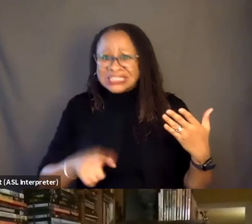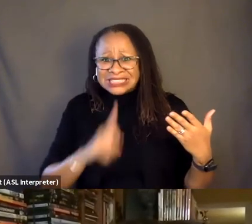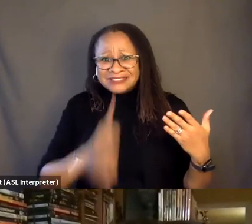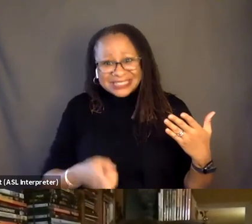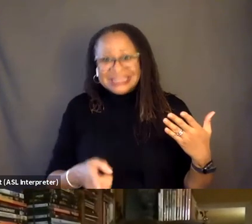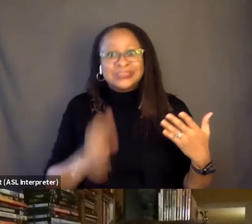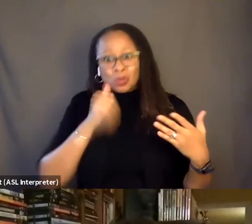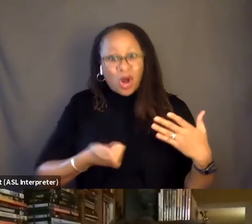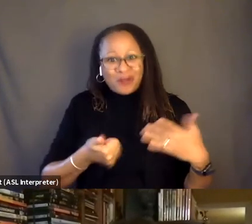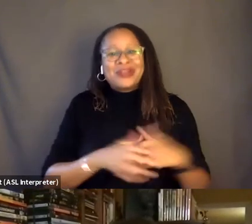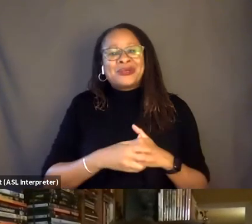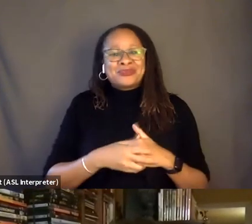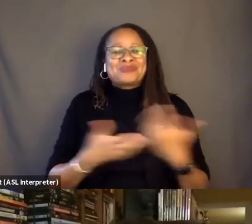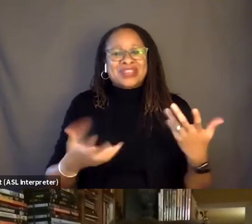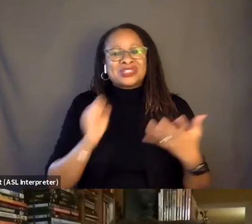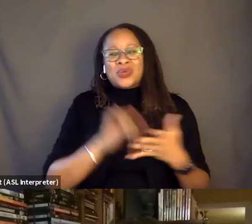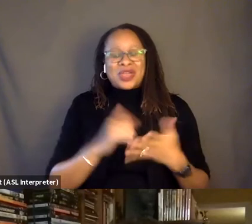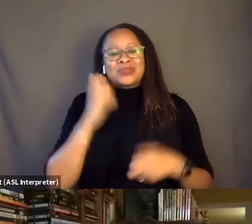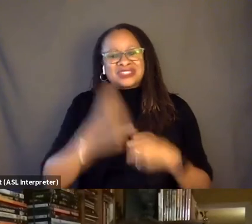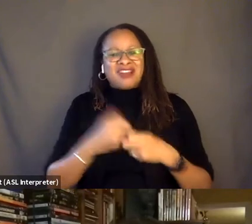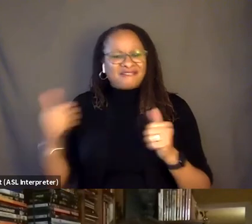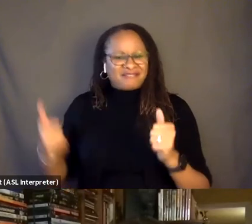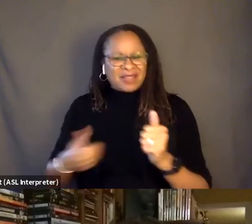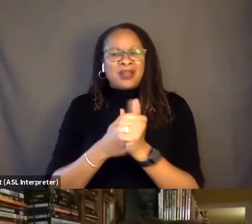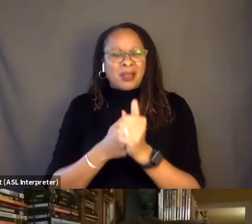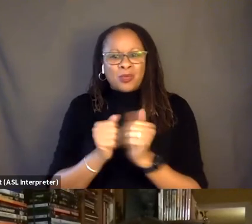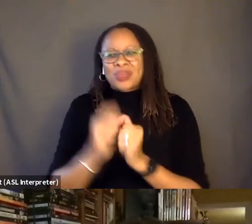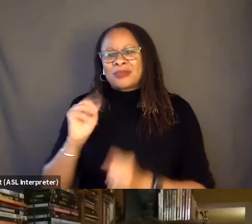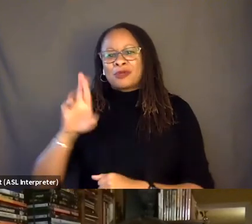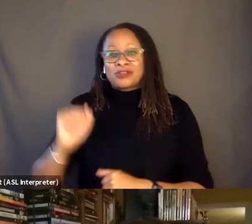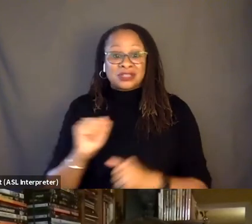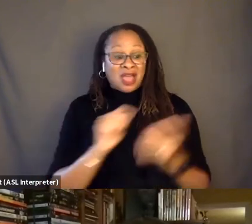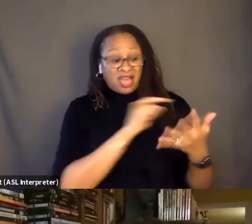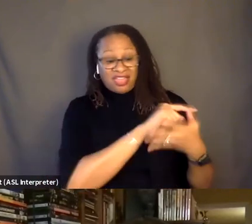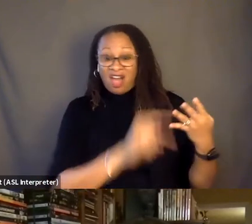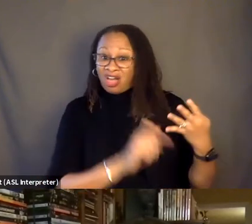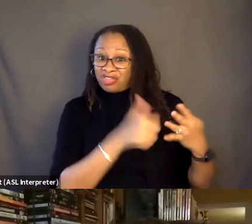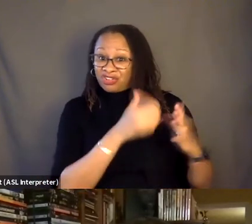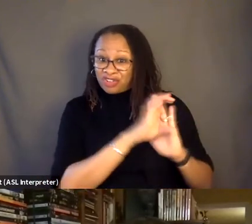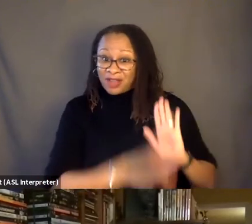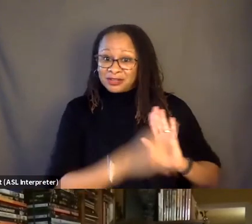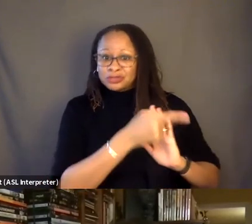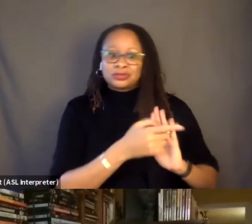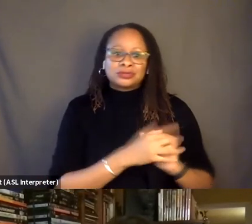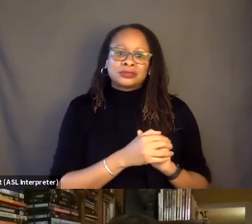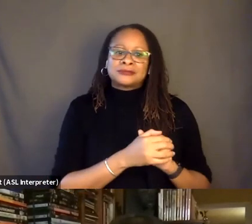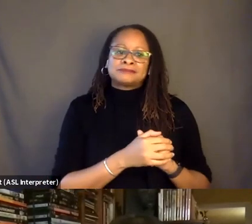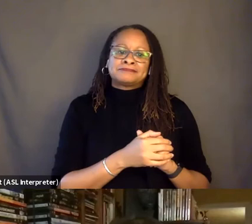So, yeah, it was just tough keeping up with Maria. All the others were, it was the midterm elections.